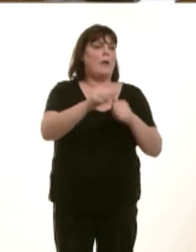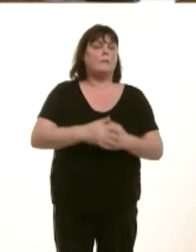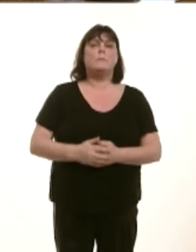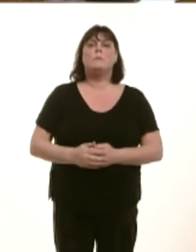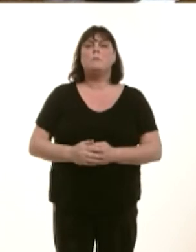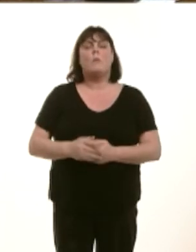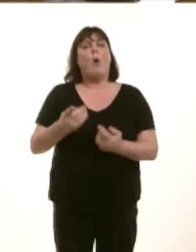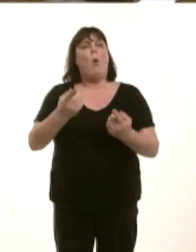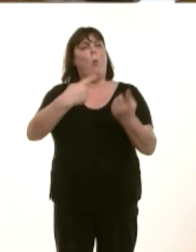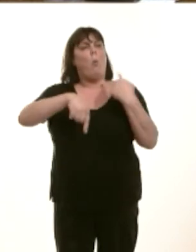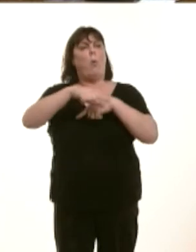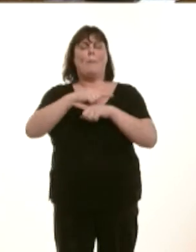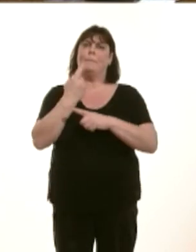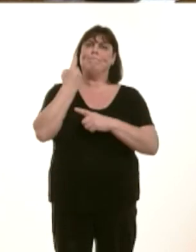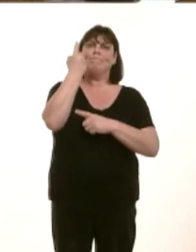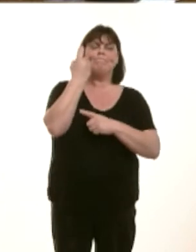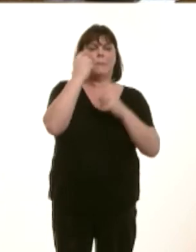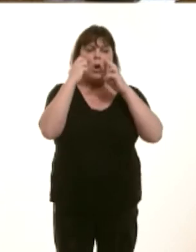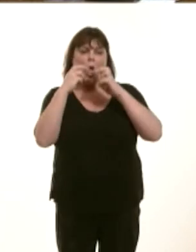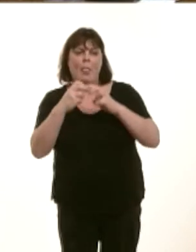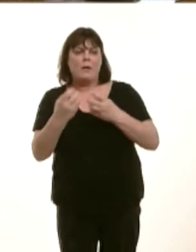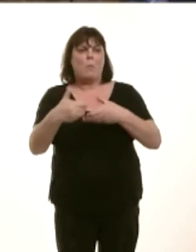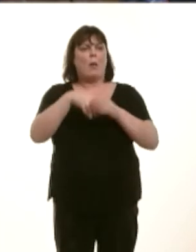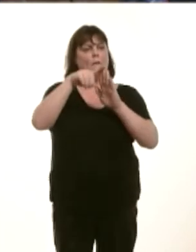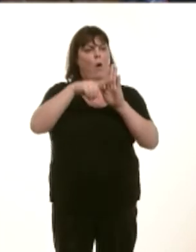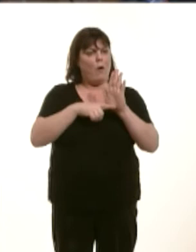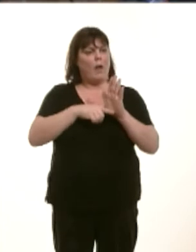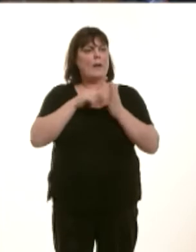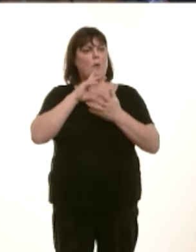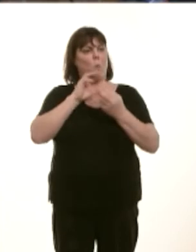considering as part of the report, and weíll consider our response. It is a great shame